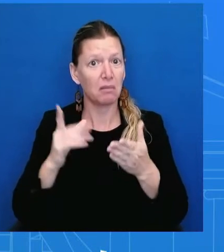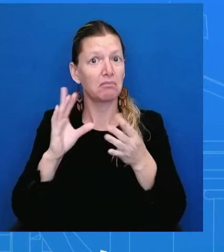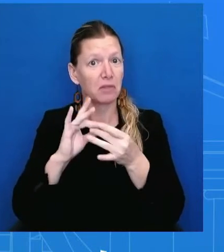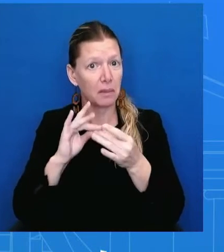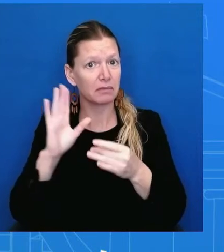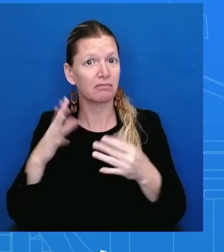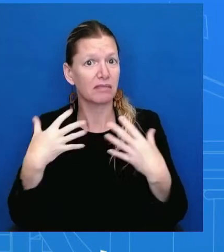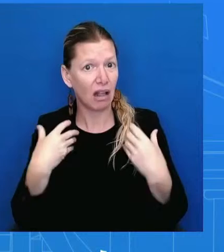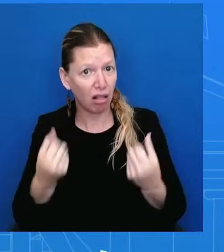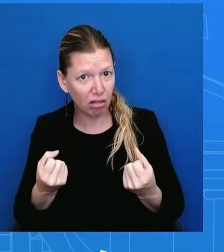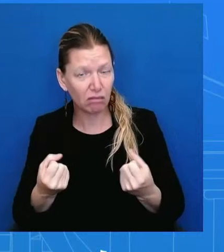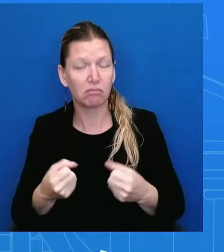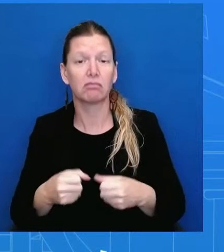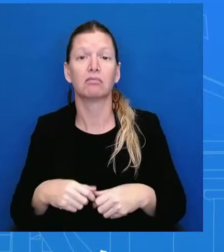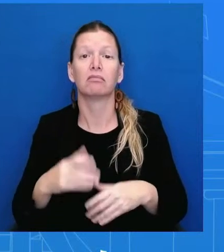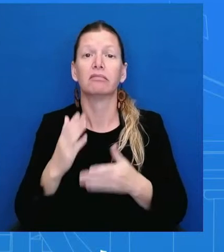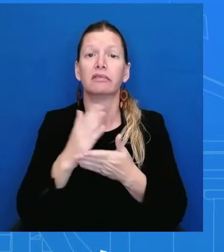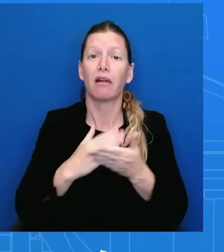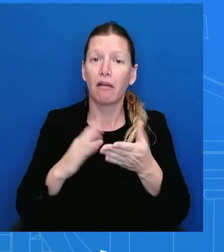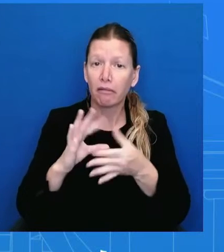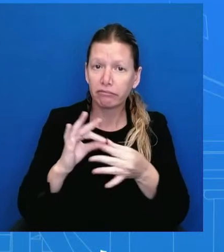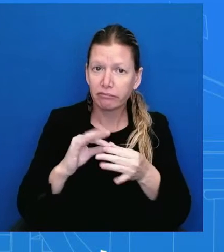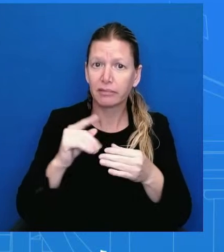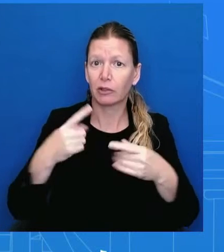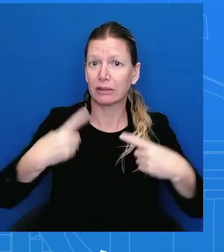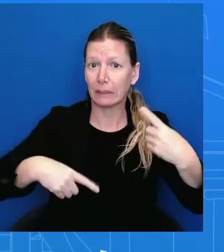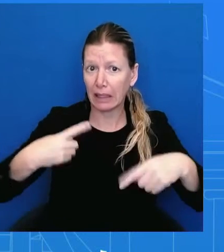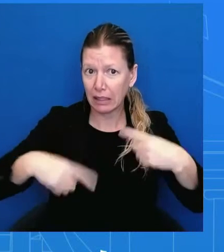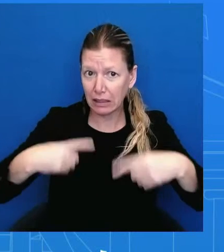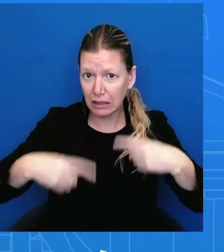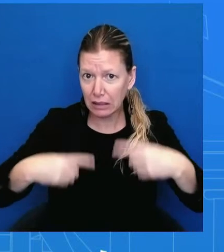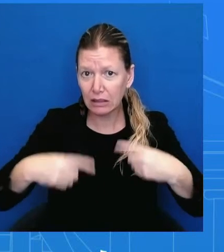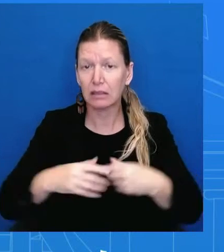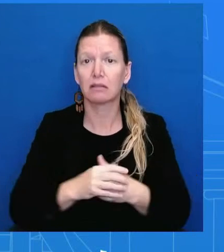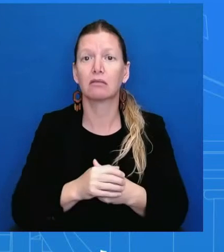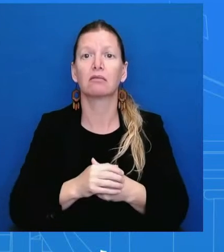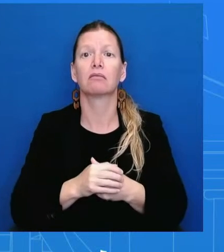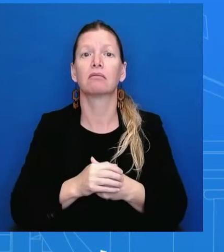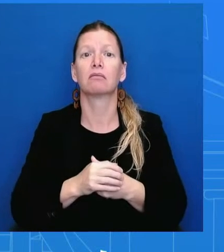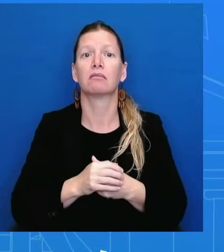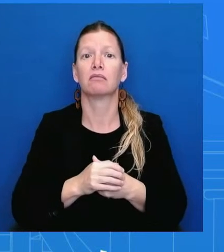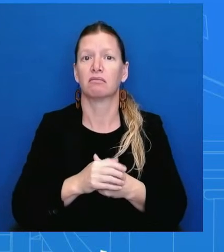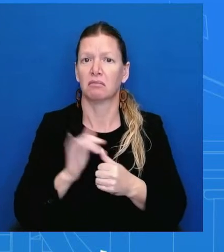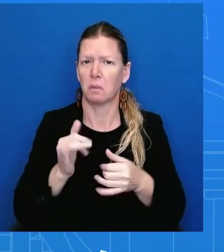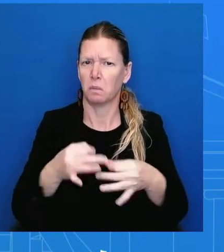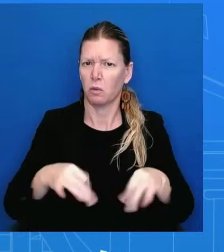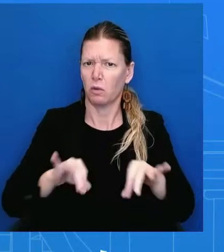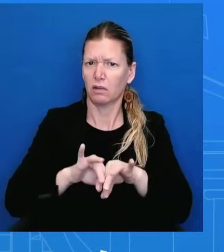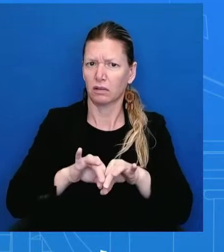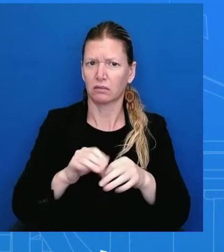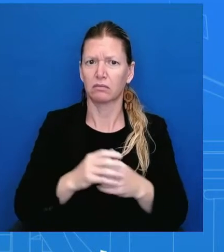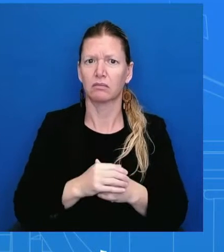So -- and -- and you just heard me lay out the next two weeks. So, the president is going to continue to go out there.